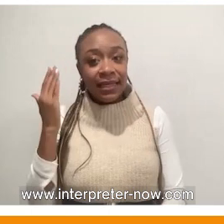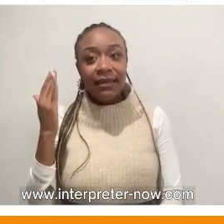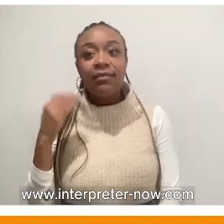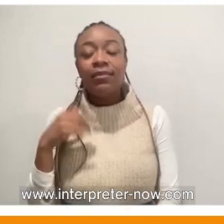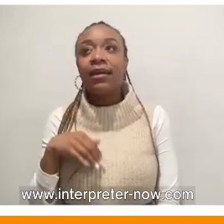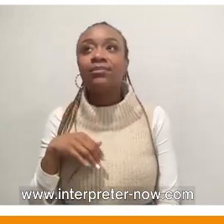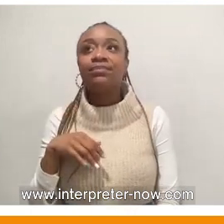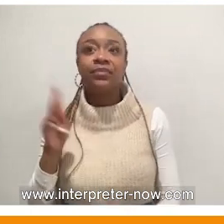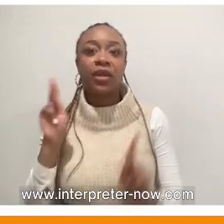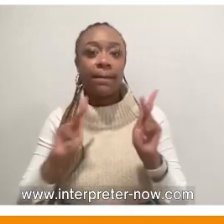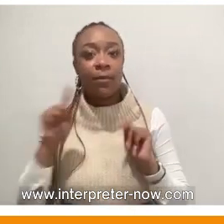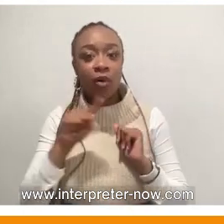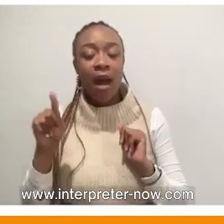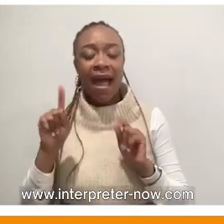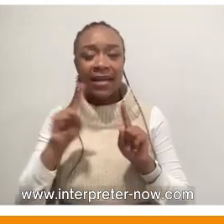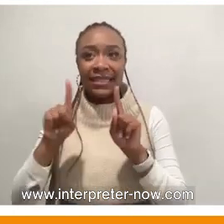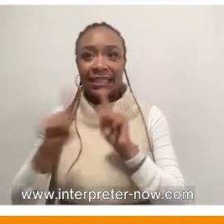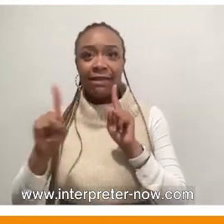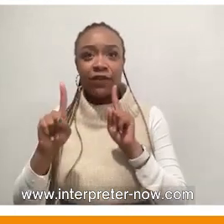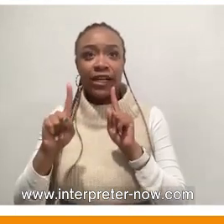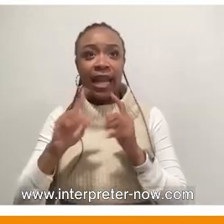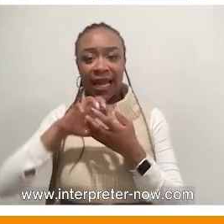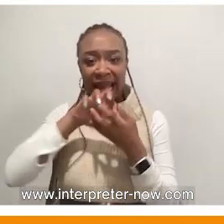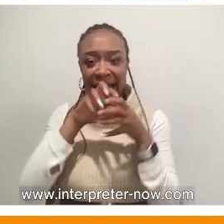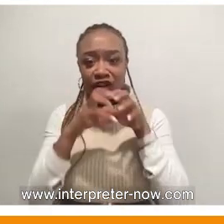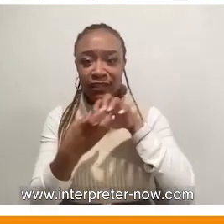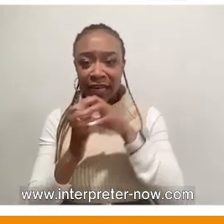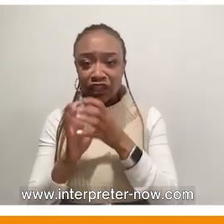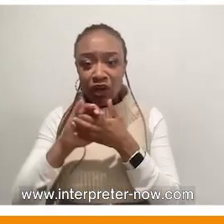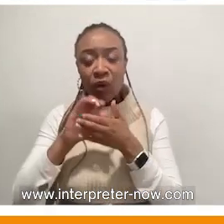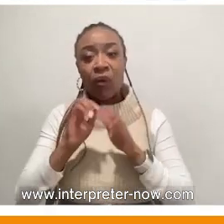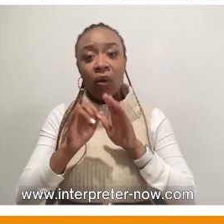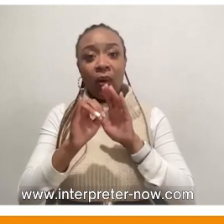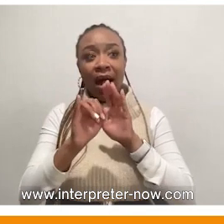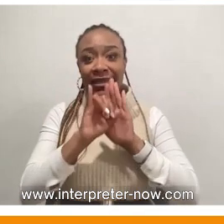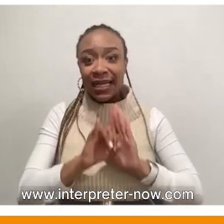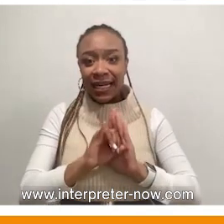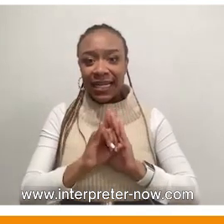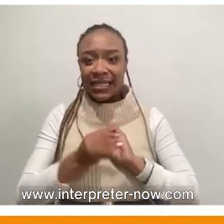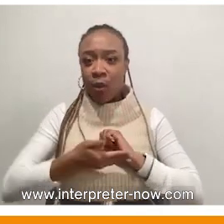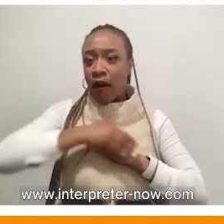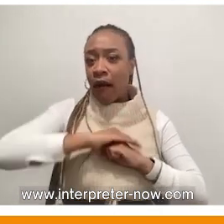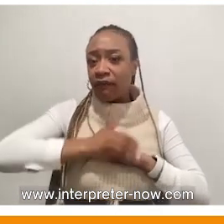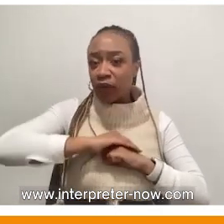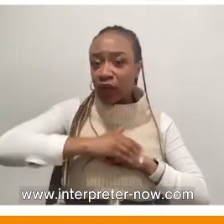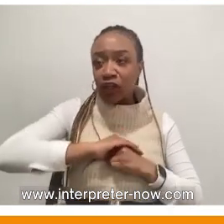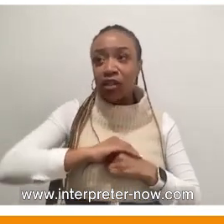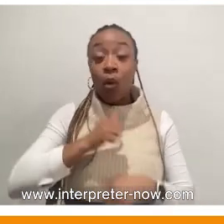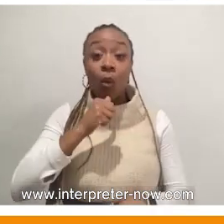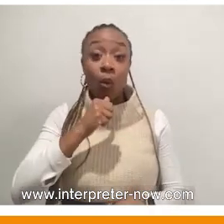It seemed to be that the people who had different intersectional identities tended to cover more.